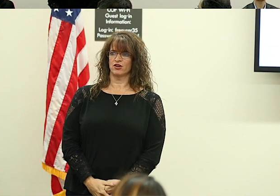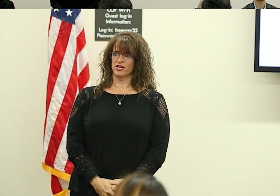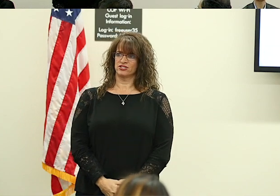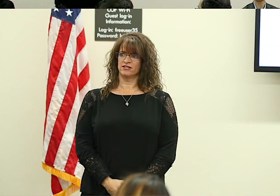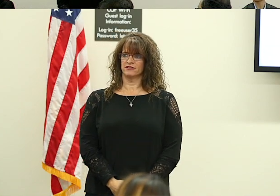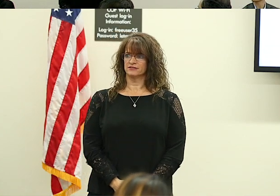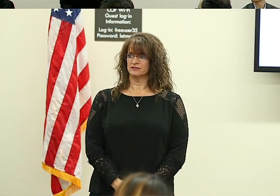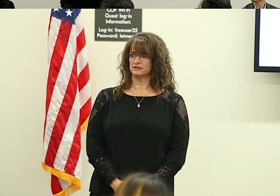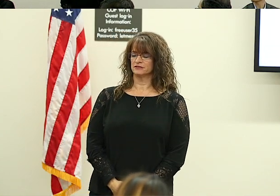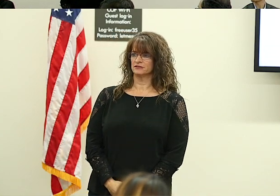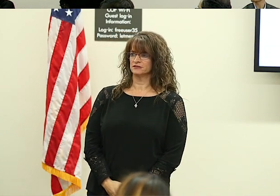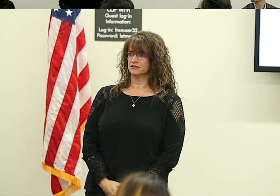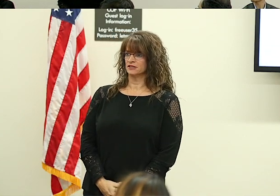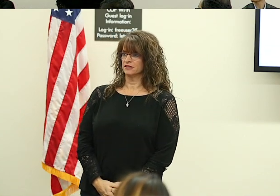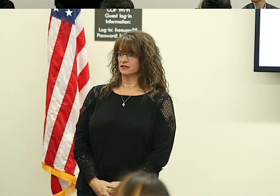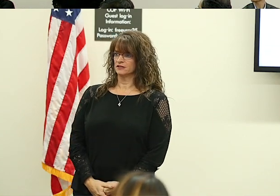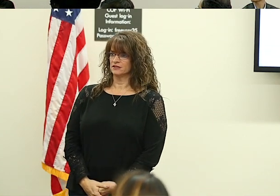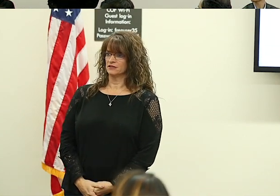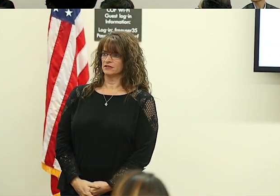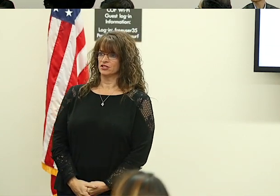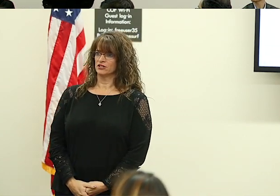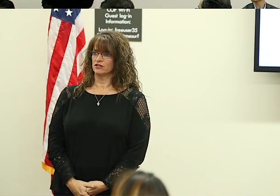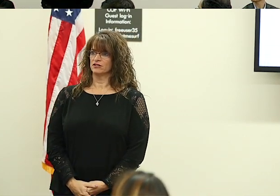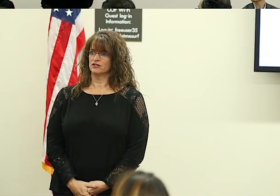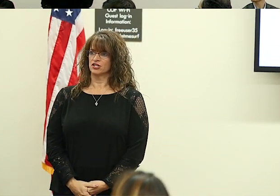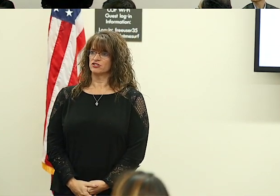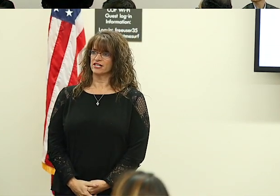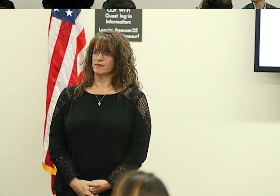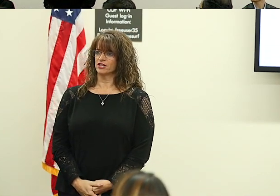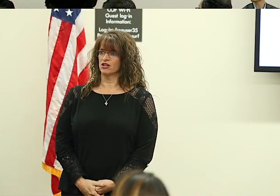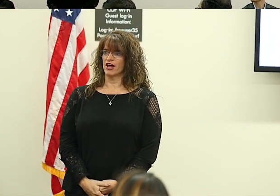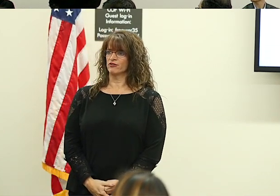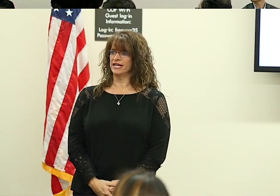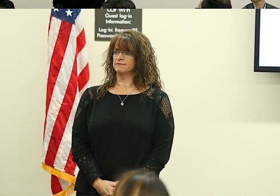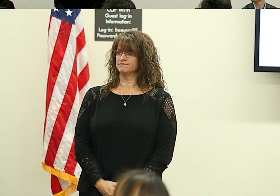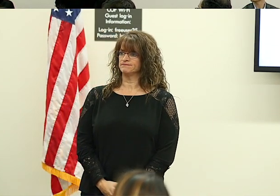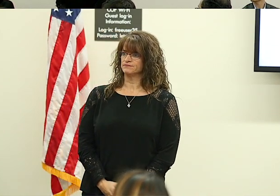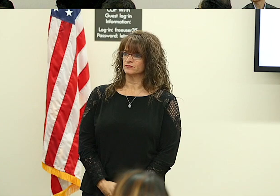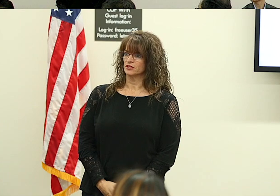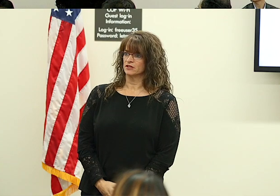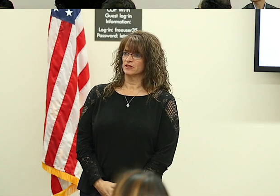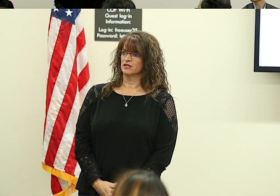[Attendee Through Translator] I have another question. So you talked about the lottery,